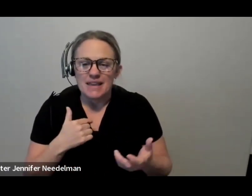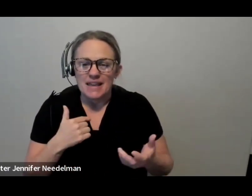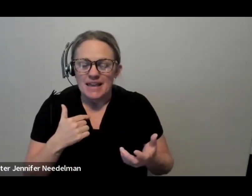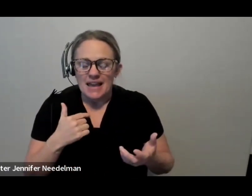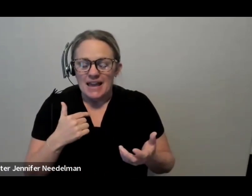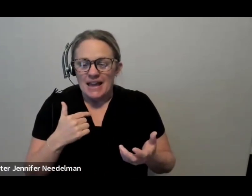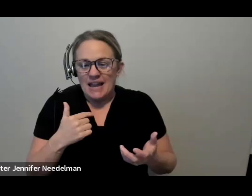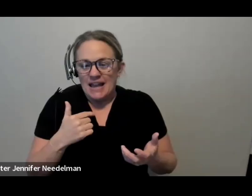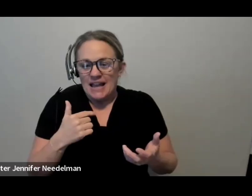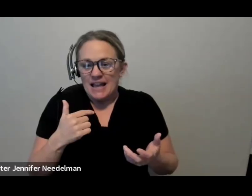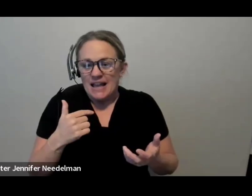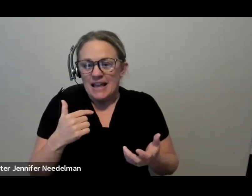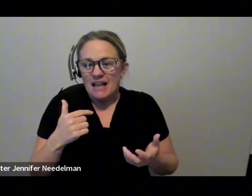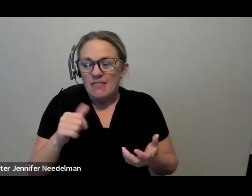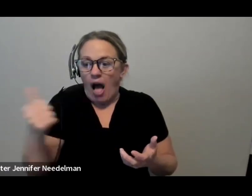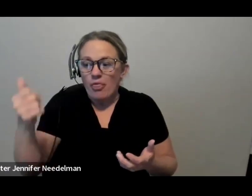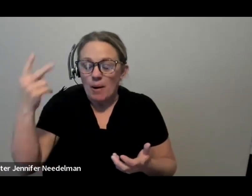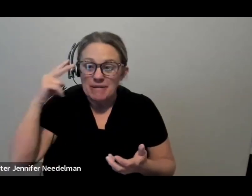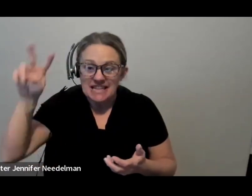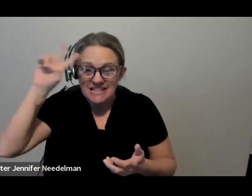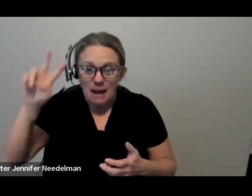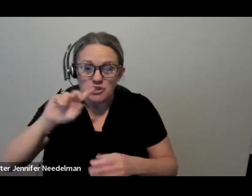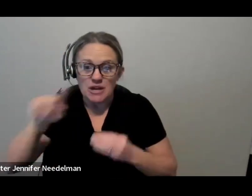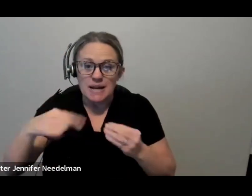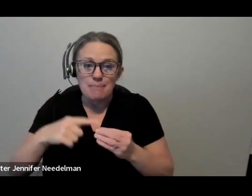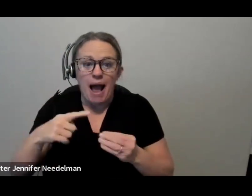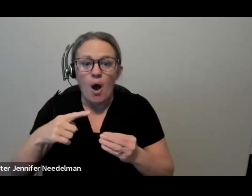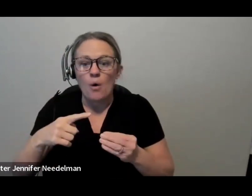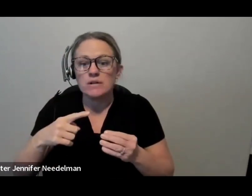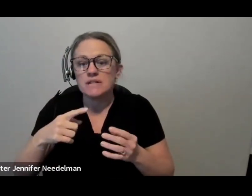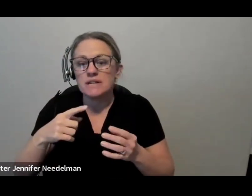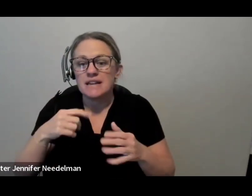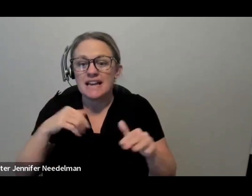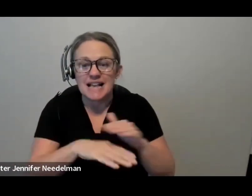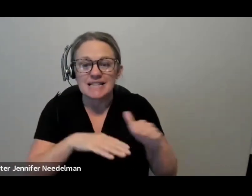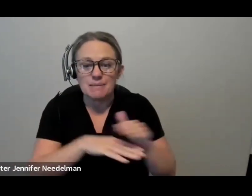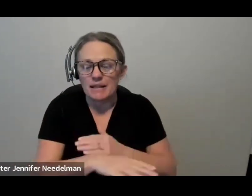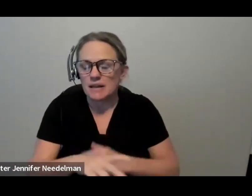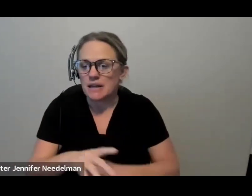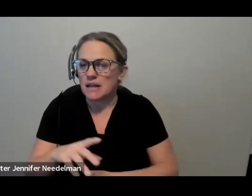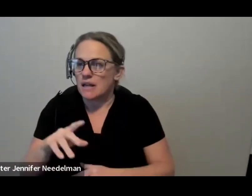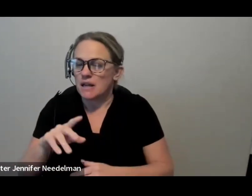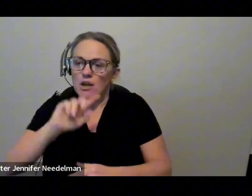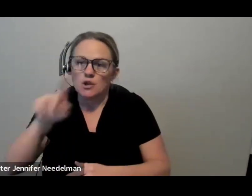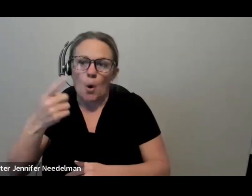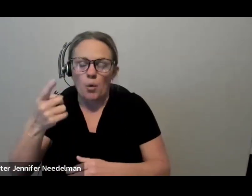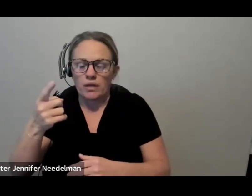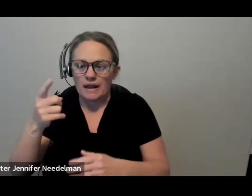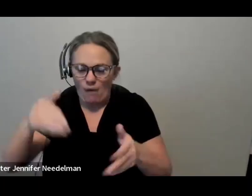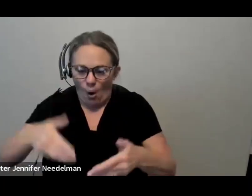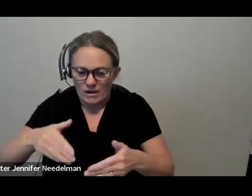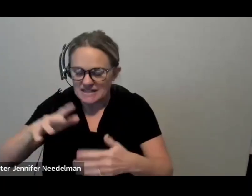You know, like the other misconception around accessibility roles are, it's only about, you know, compliance or you're gonna be, you know, only auditing